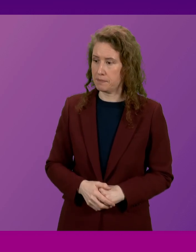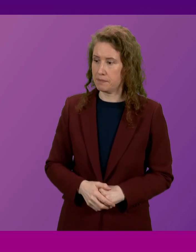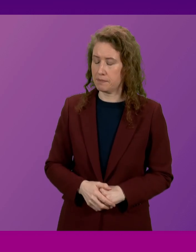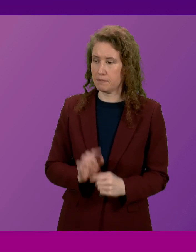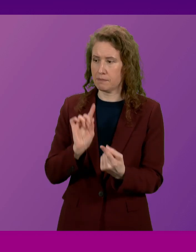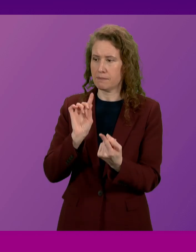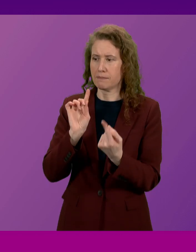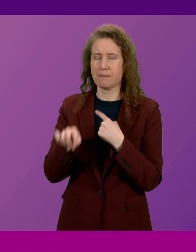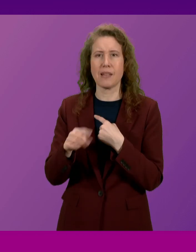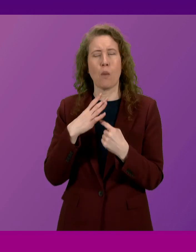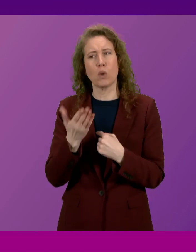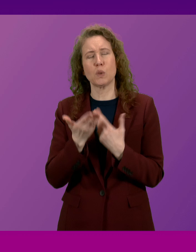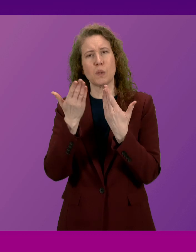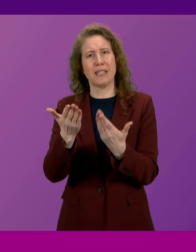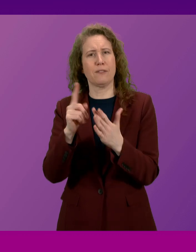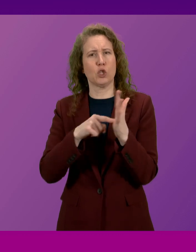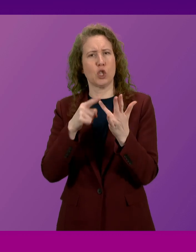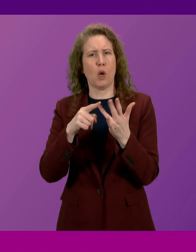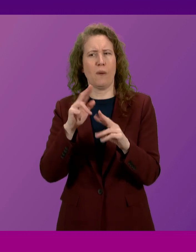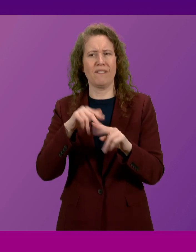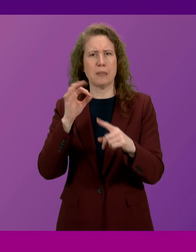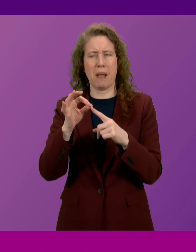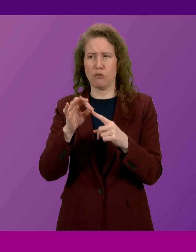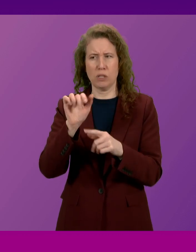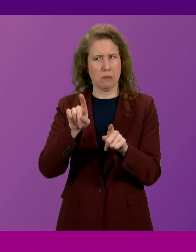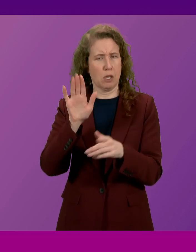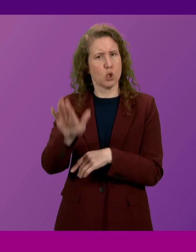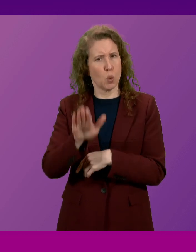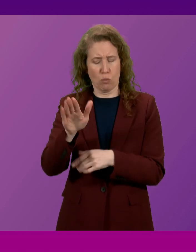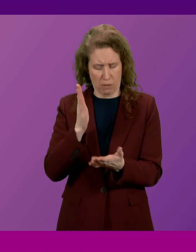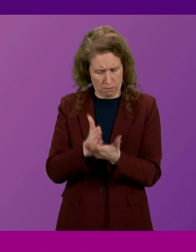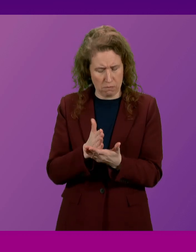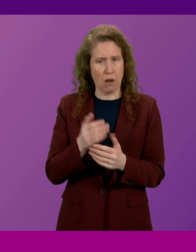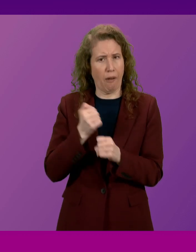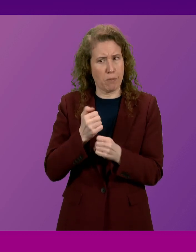I give Joe FitzPatrick the absolute assurance that the Government is engaged deeply in